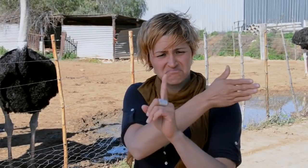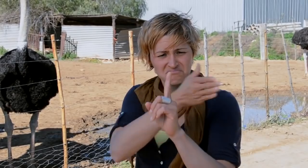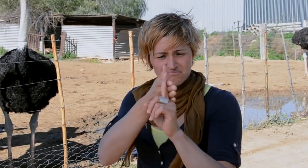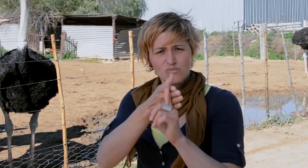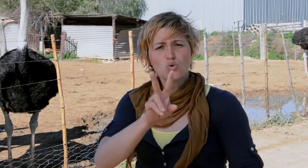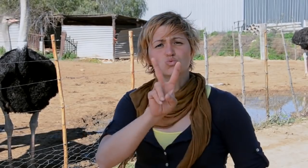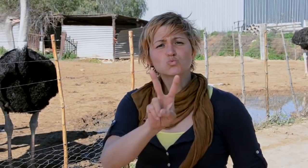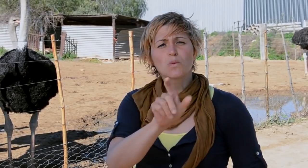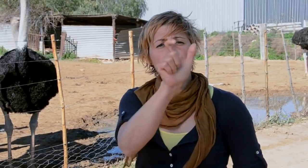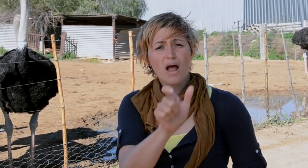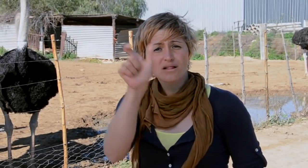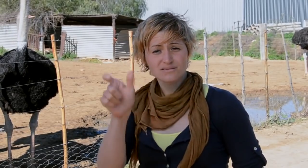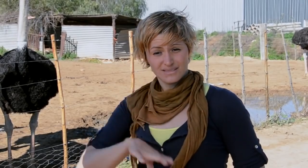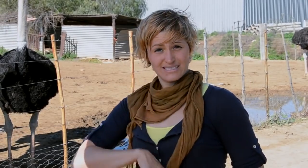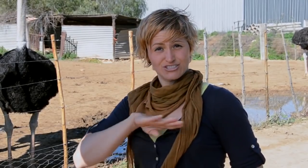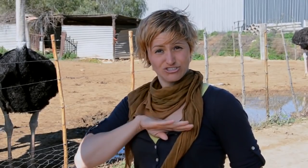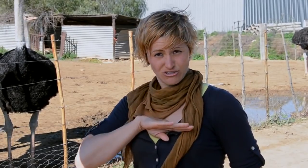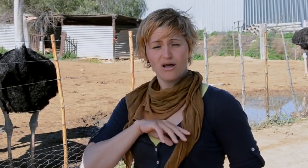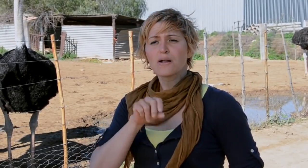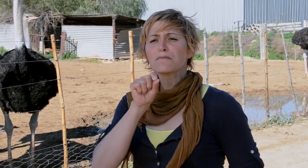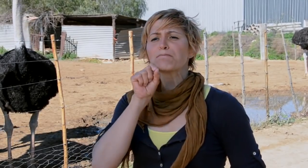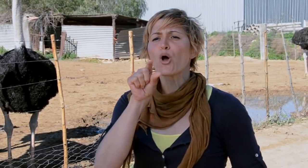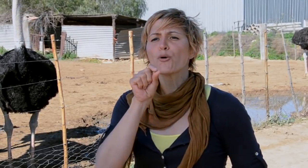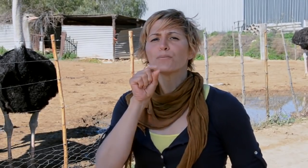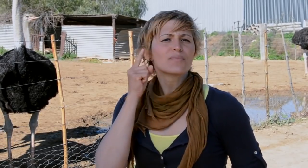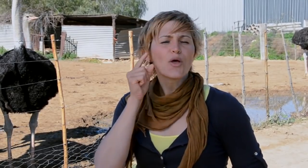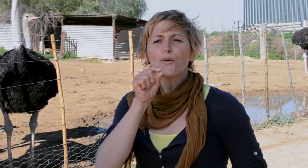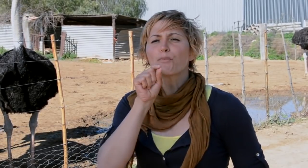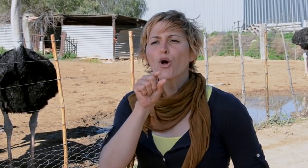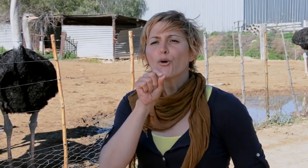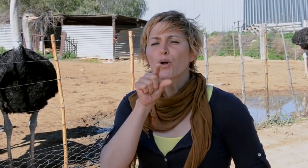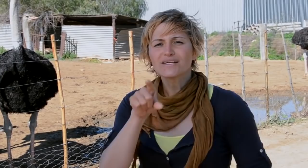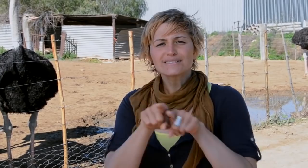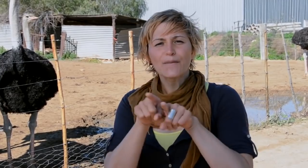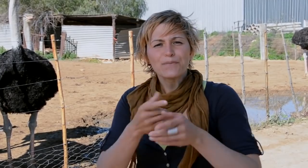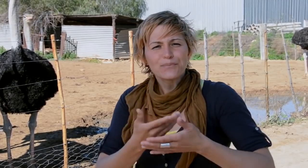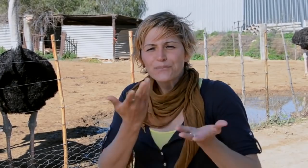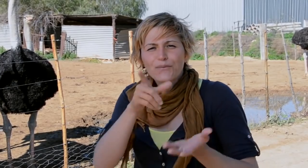From birth to 2 months old, they would